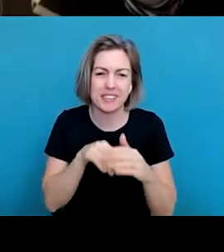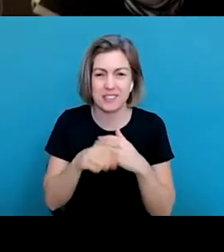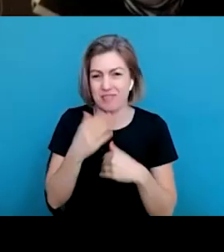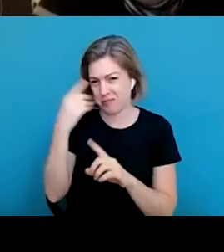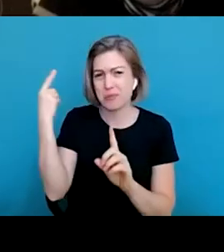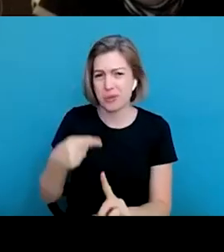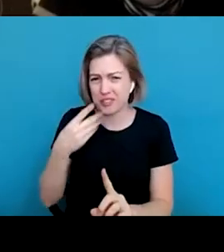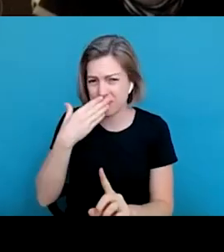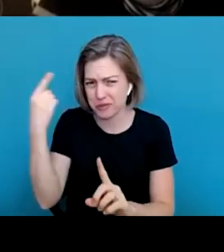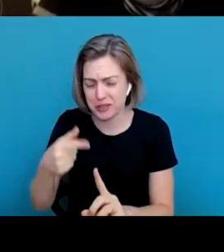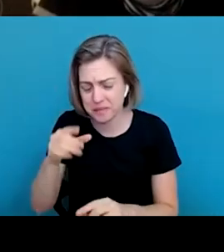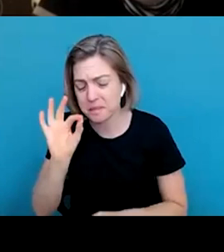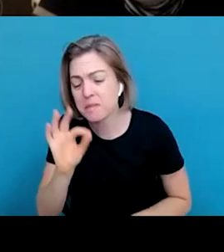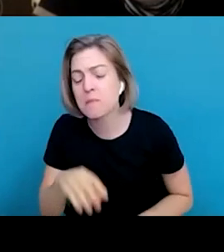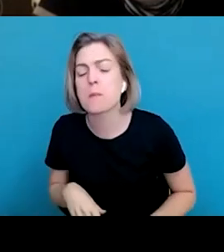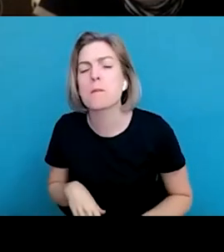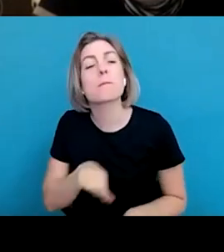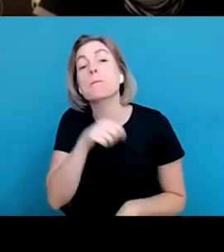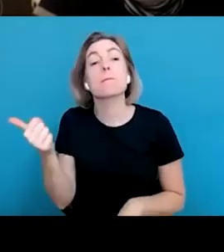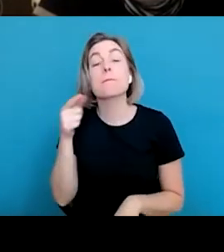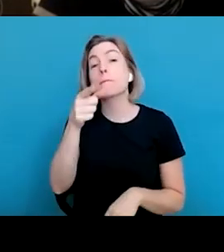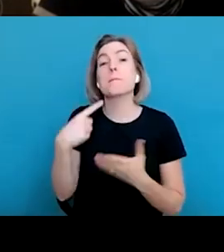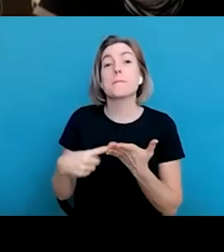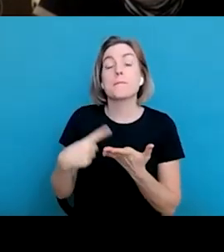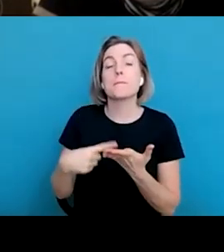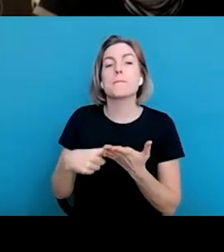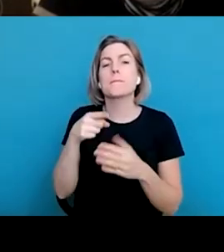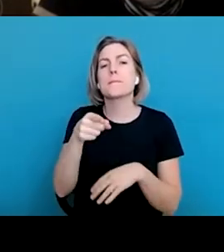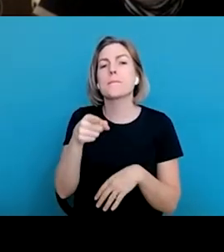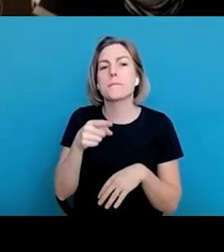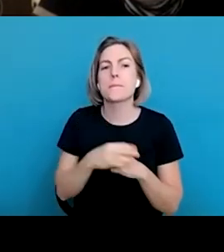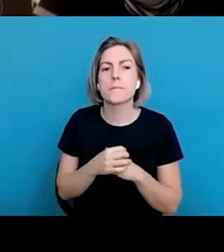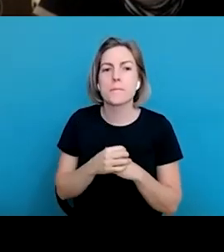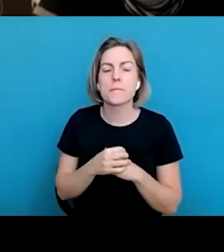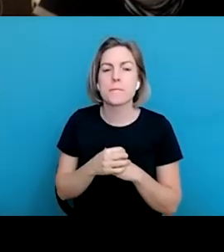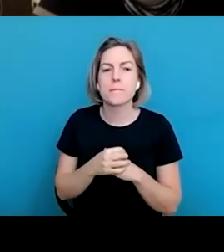One thing you are also talking about, is that the social engagements.